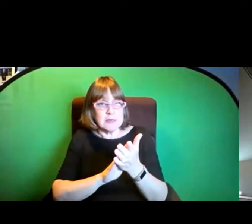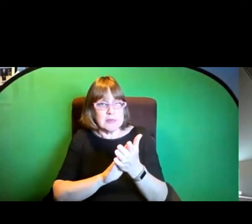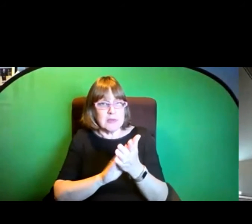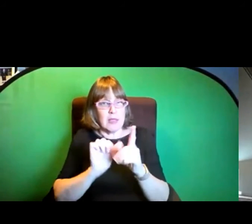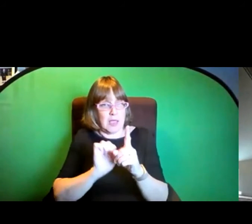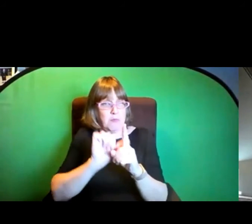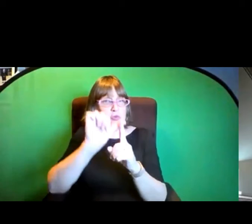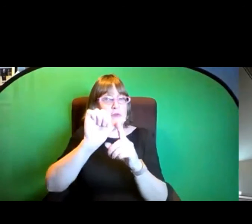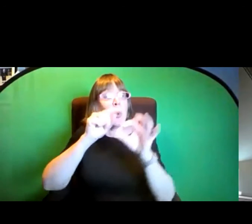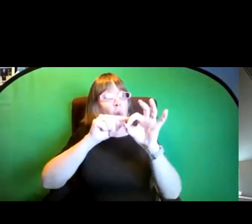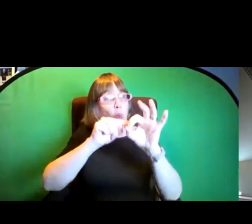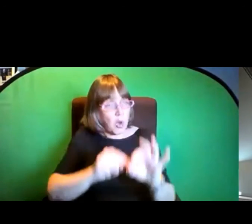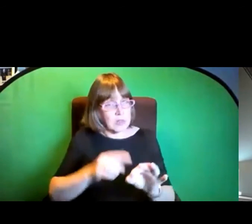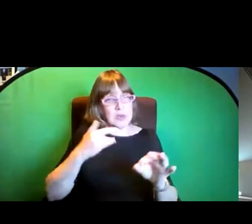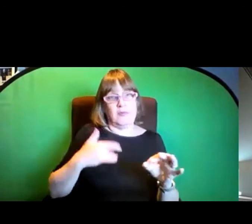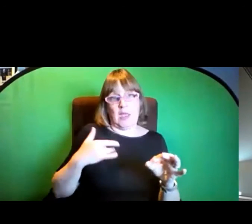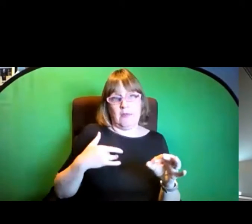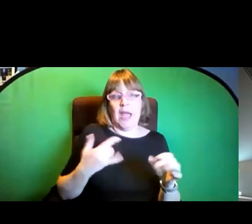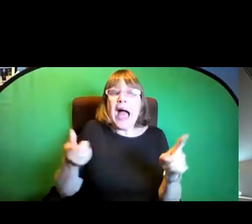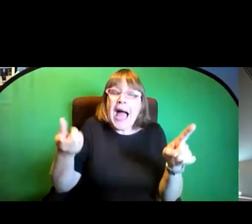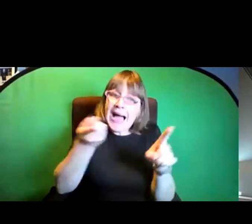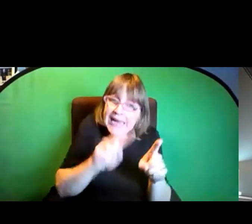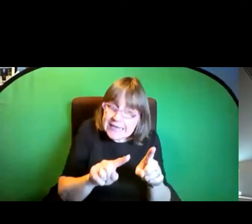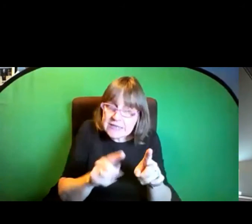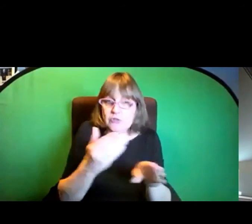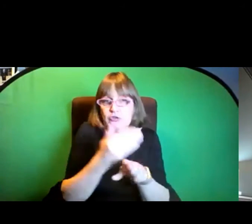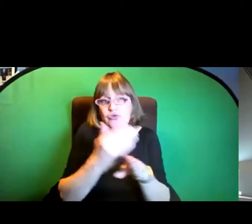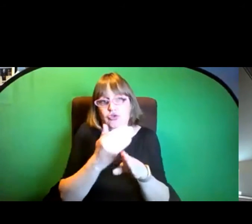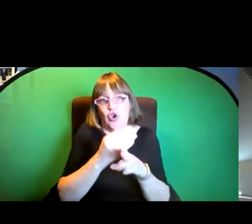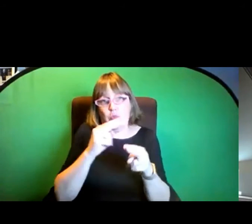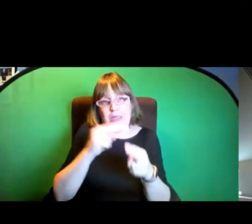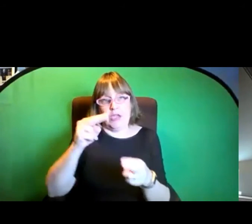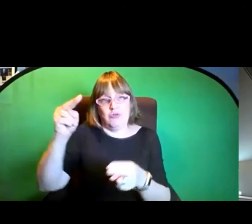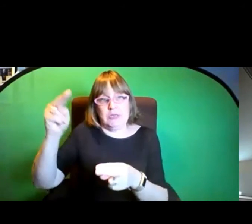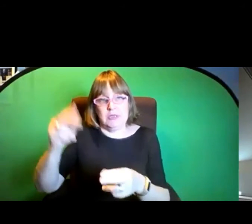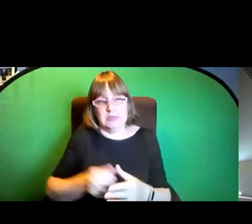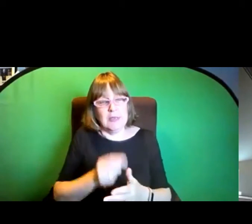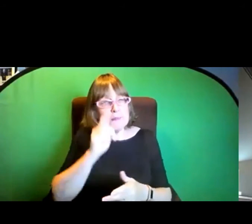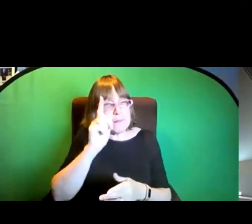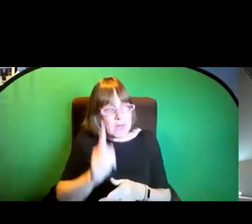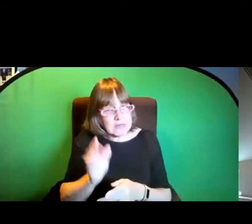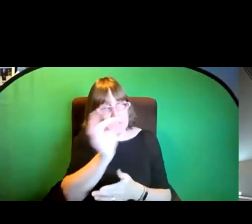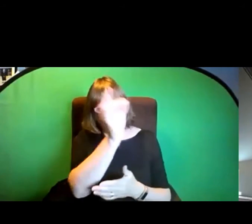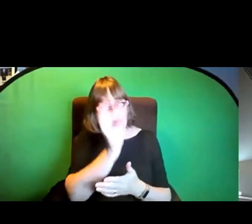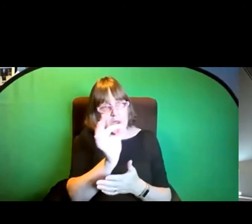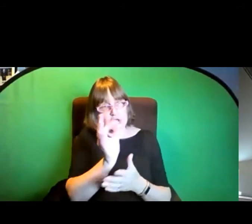and can lead to significant job creation but there's a crucial question to build in on how